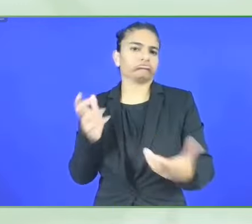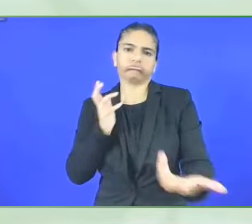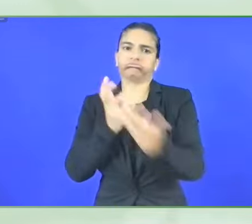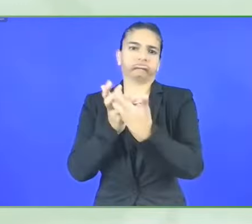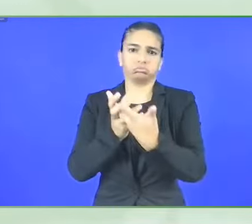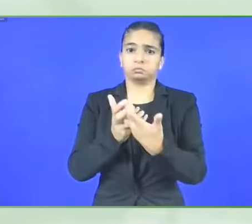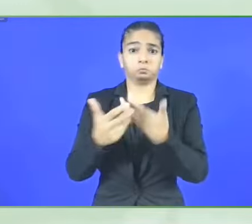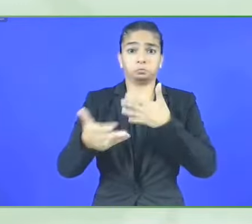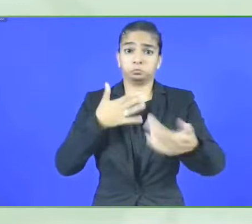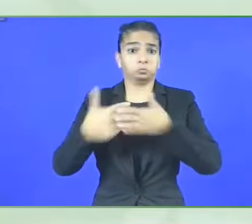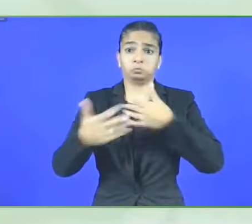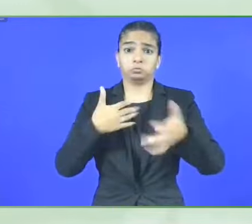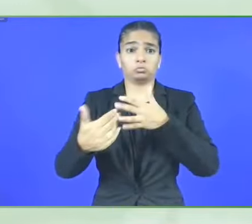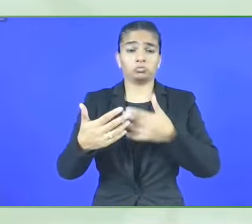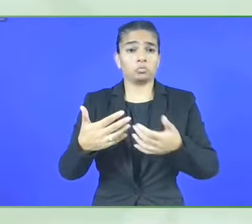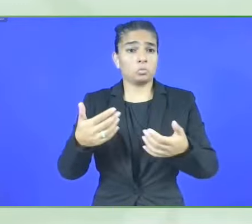Diversity in solutions.